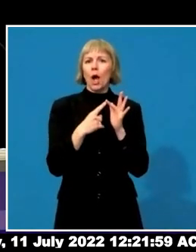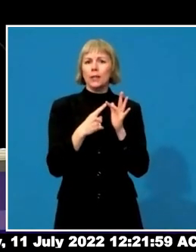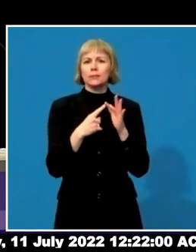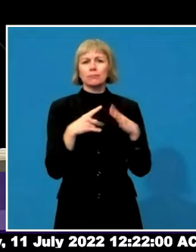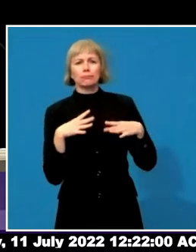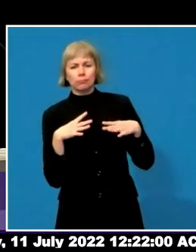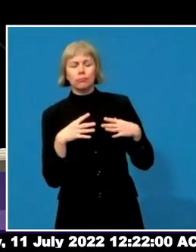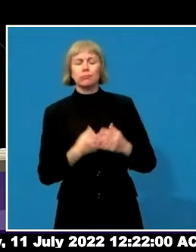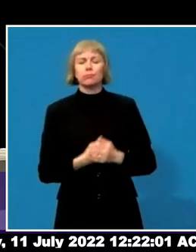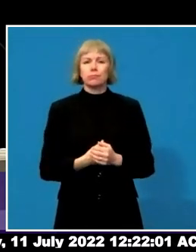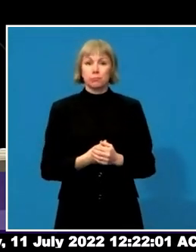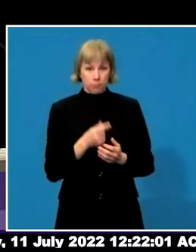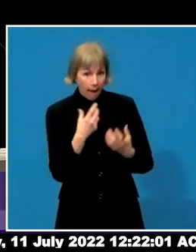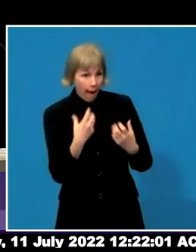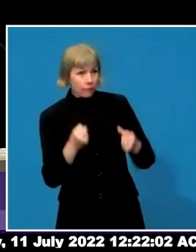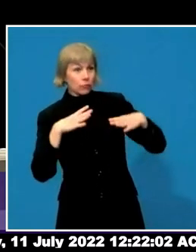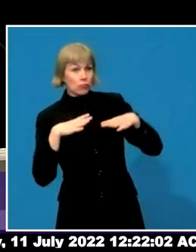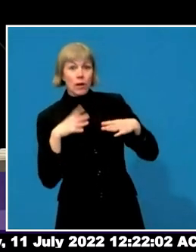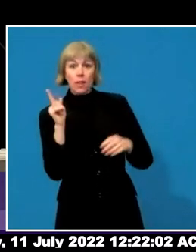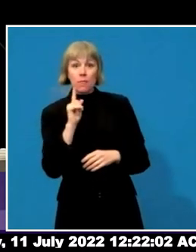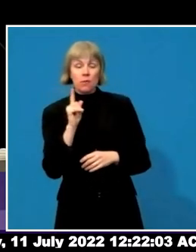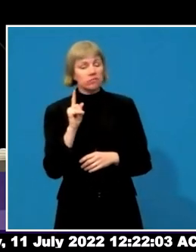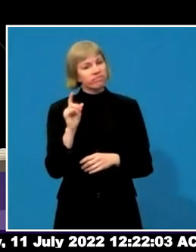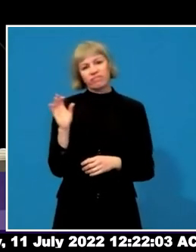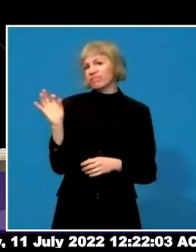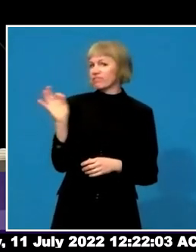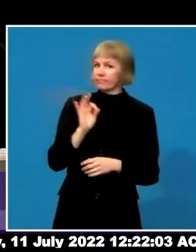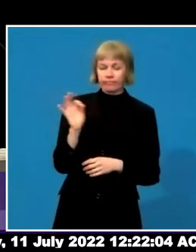No. MS TARRAGO: And do you know why you can't have respite at the moment?